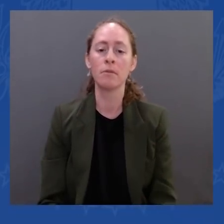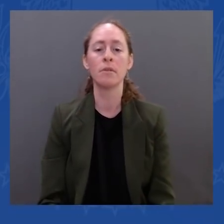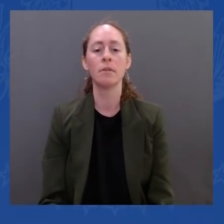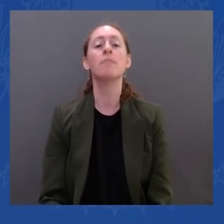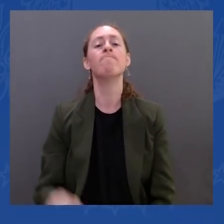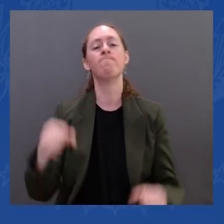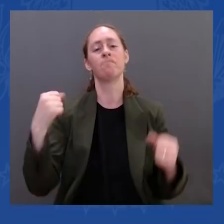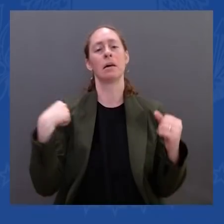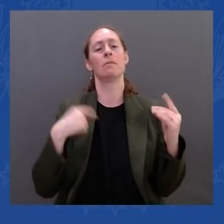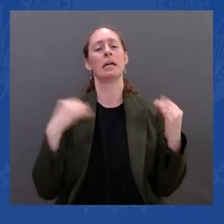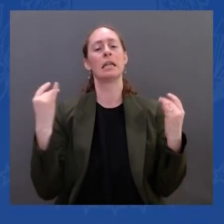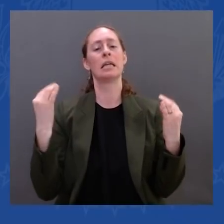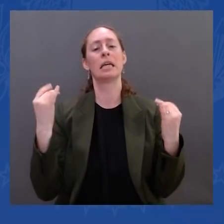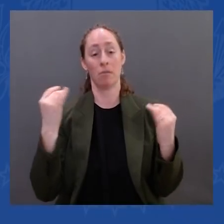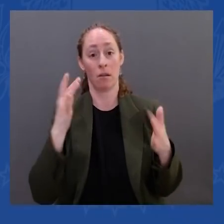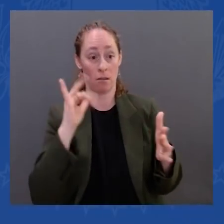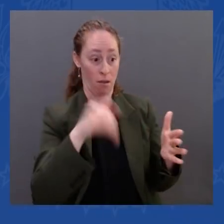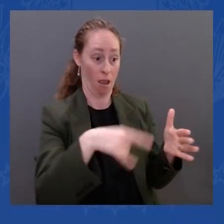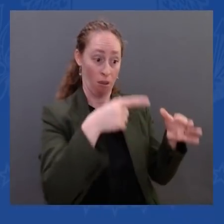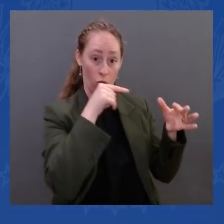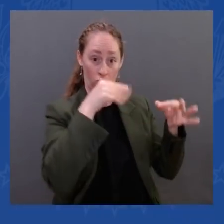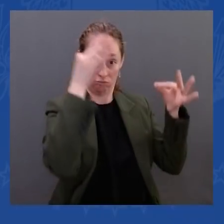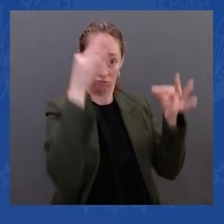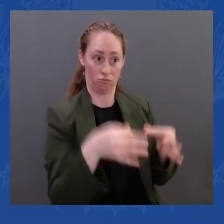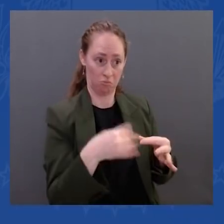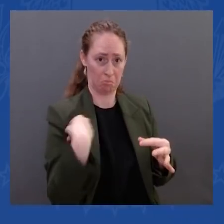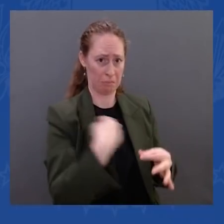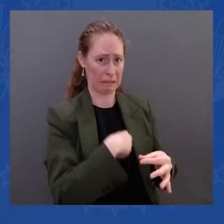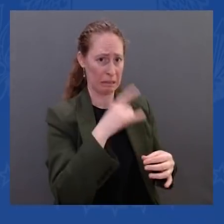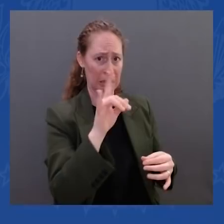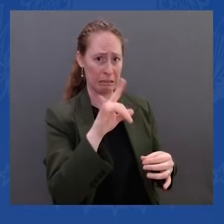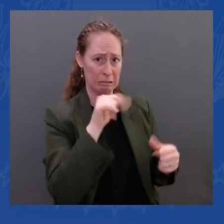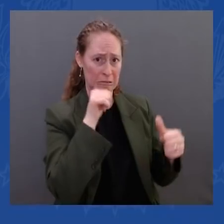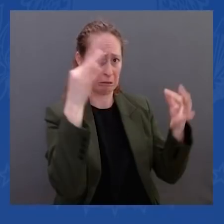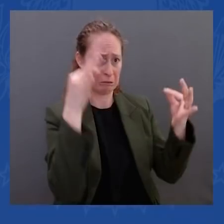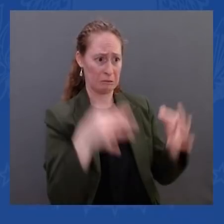The Press: Thank you. President Biden: Thank you. The Press: Prime Minister Kishida, if I may, sir: